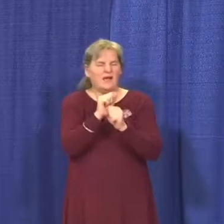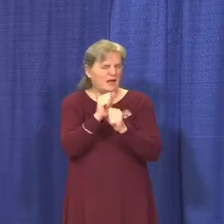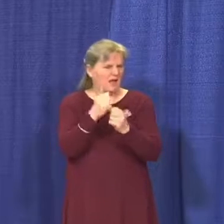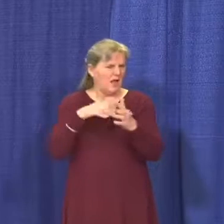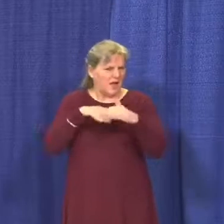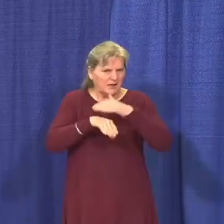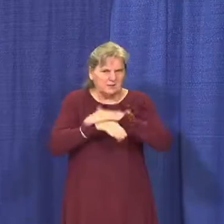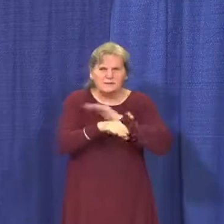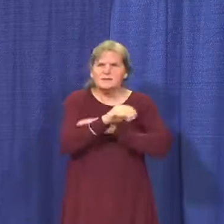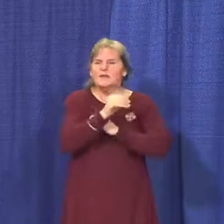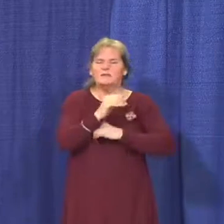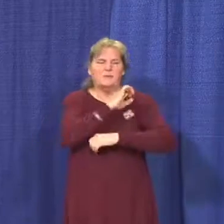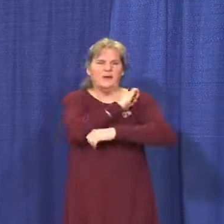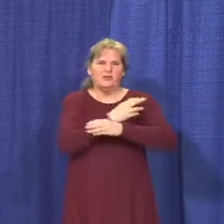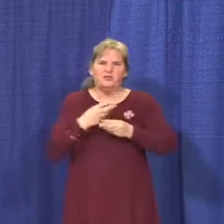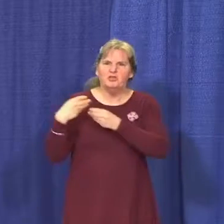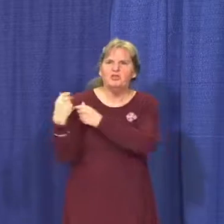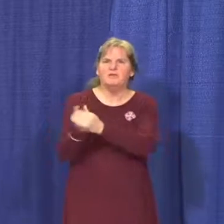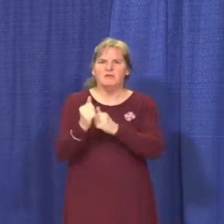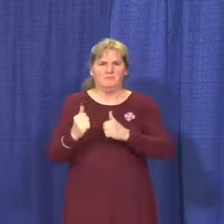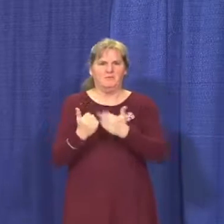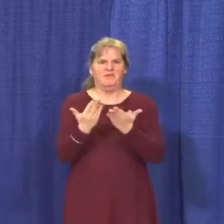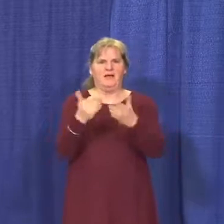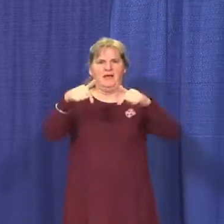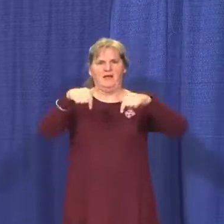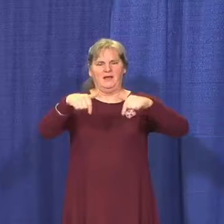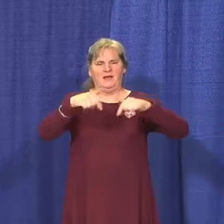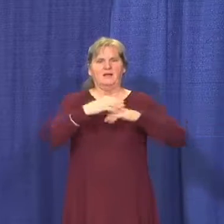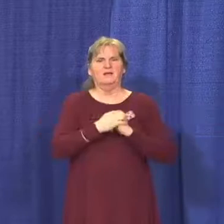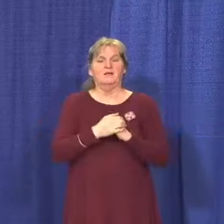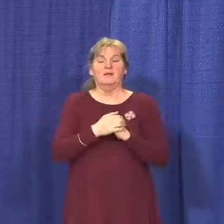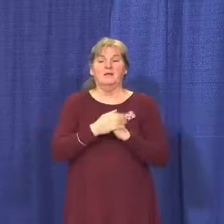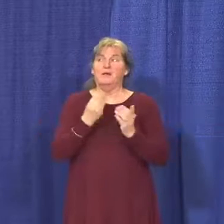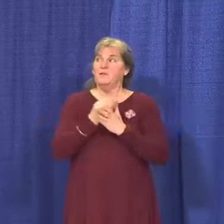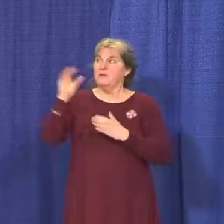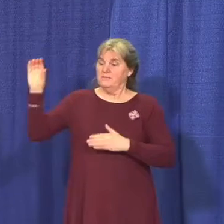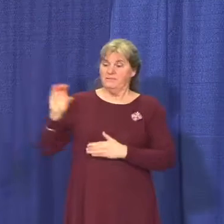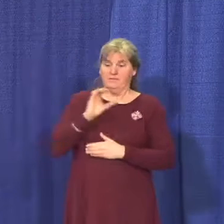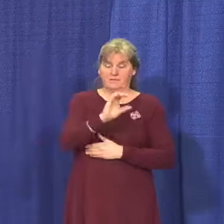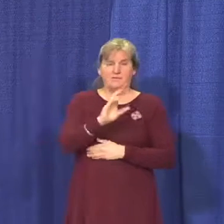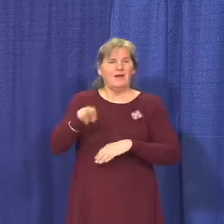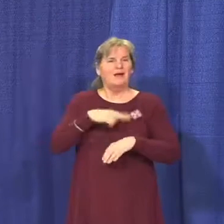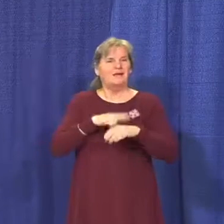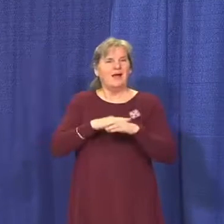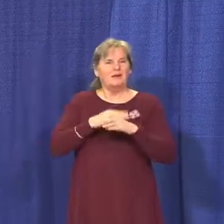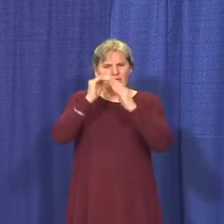accessible, and energy efficient. Funding is delivered through the national housing strategy